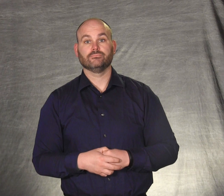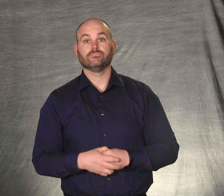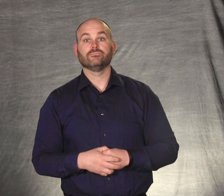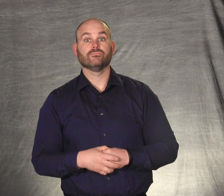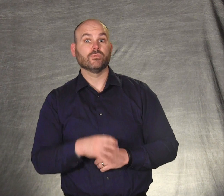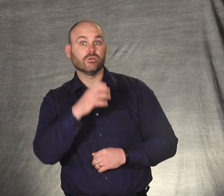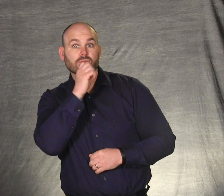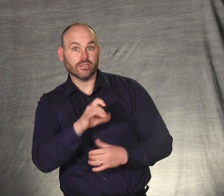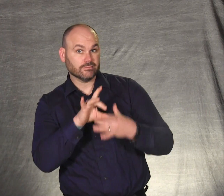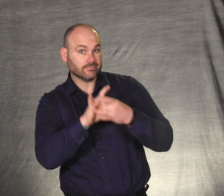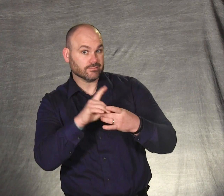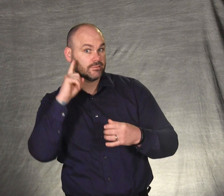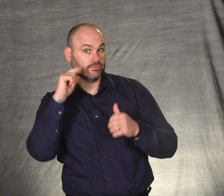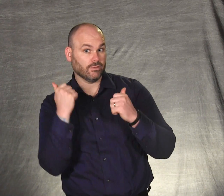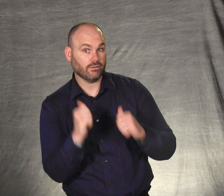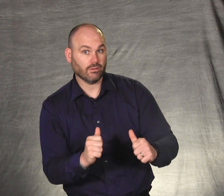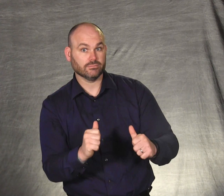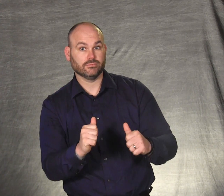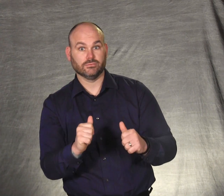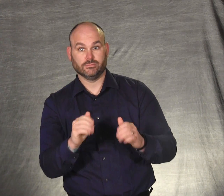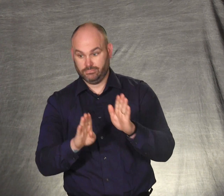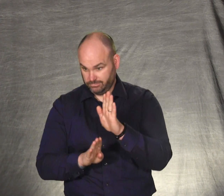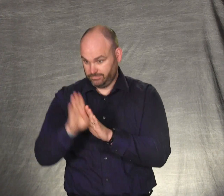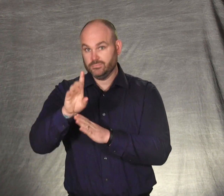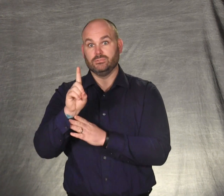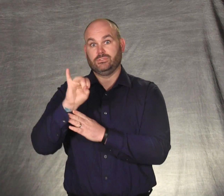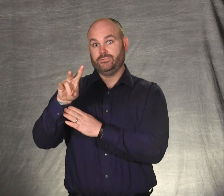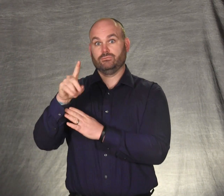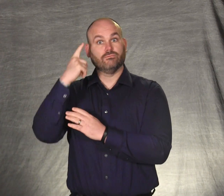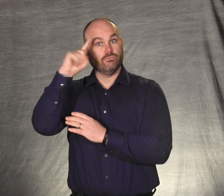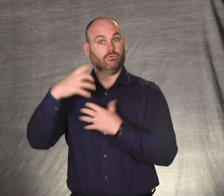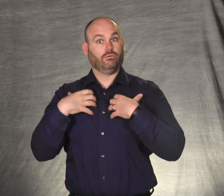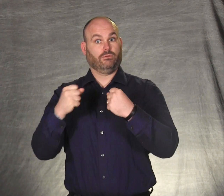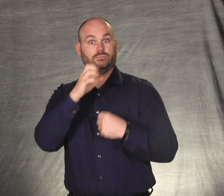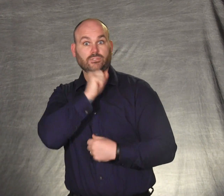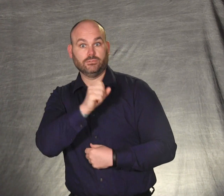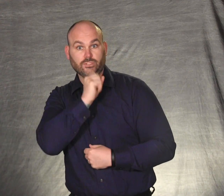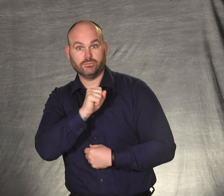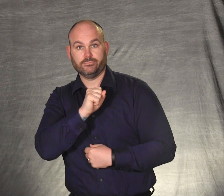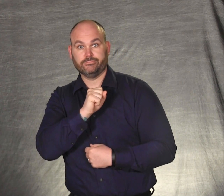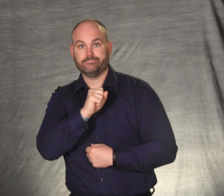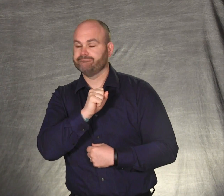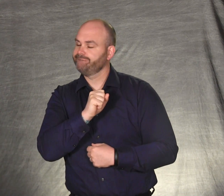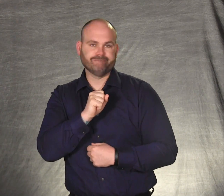Age-Related Hearing Loss: Create a Division of Healthy Aging